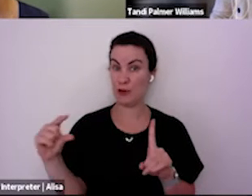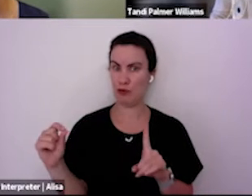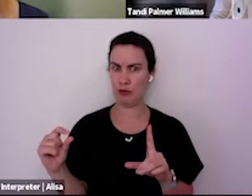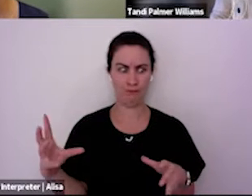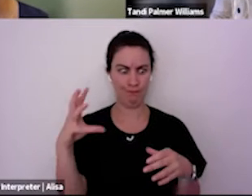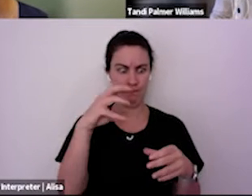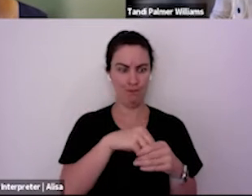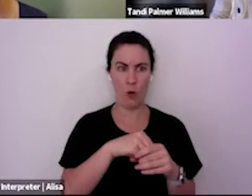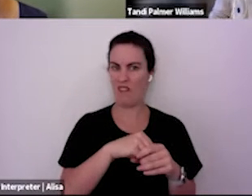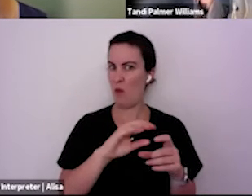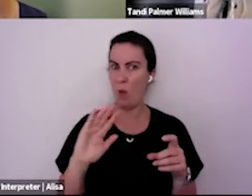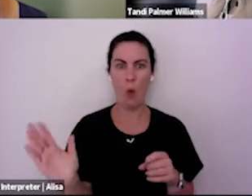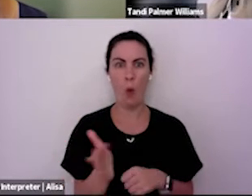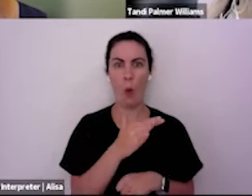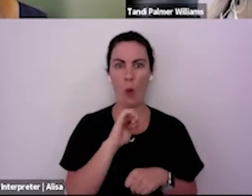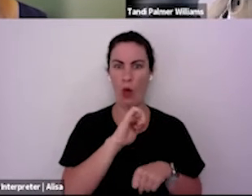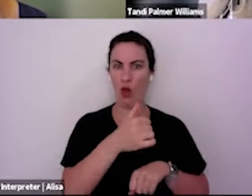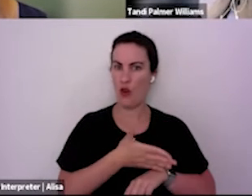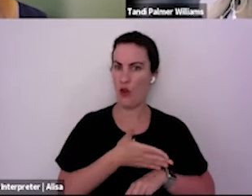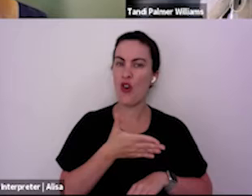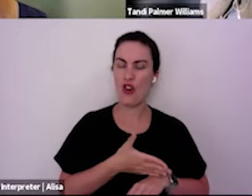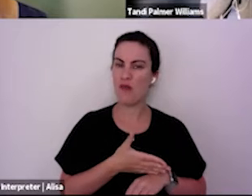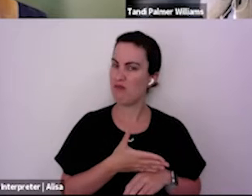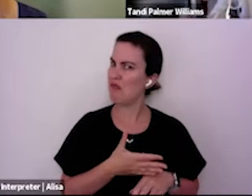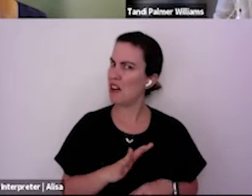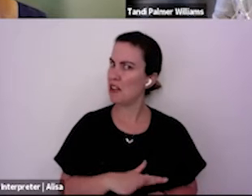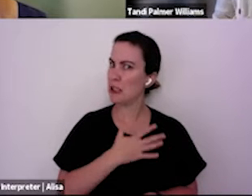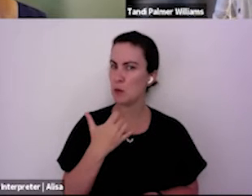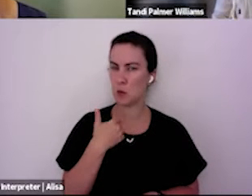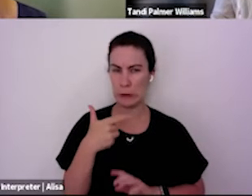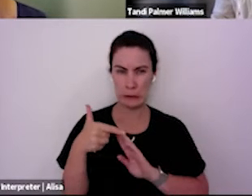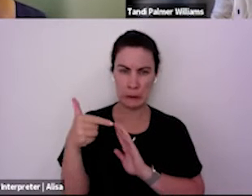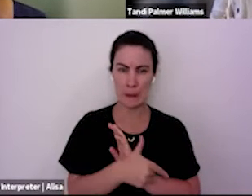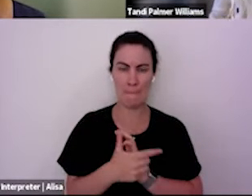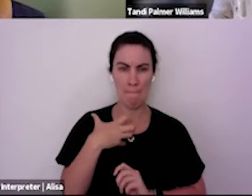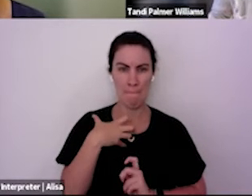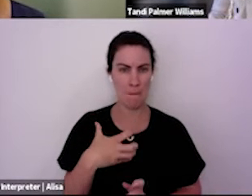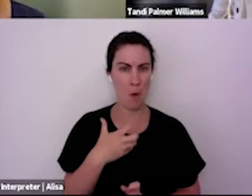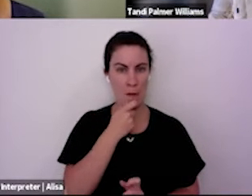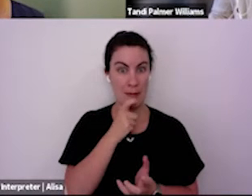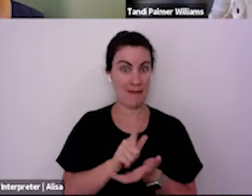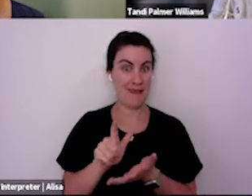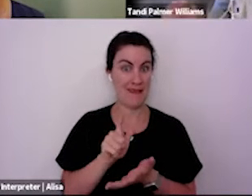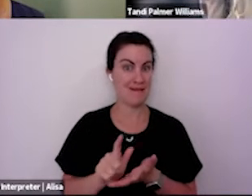We will think a little more into what you're doing later, but I think it would be exciting